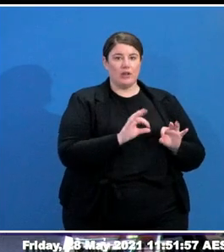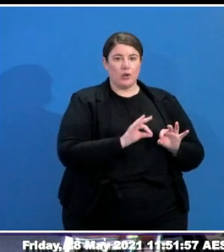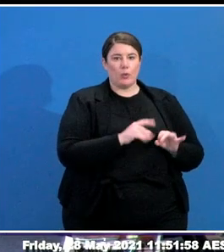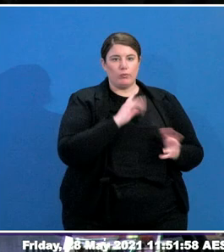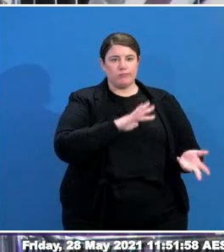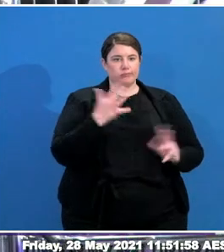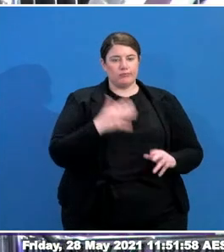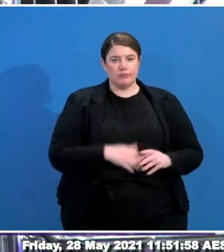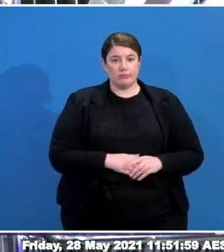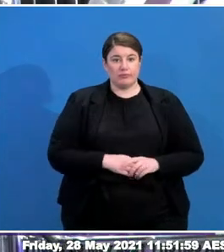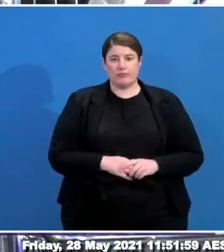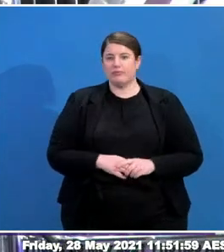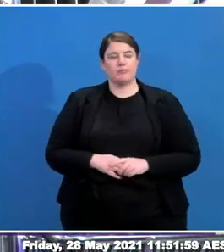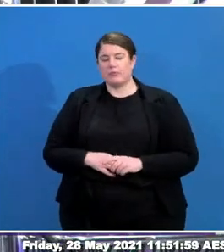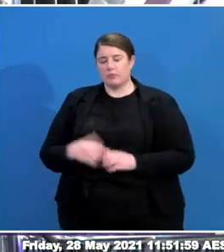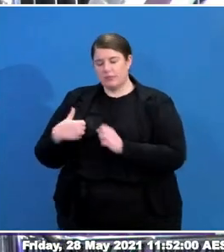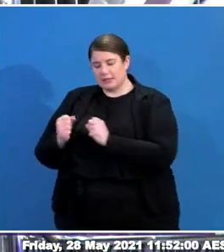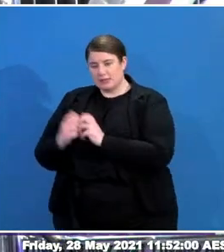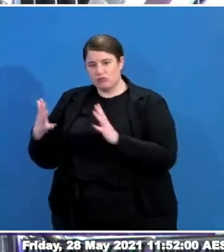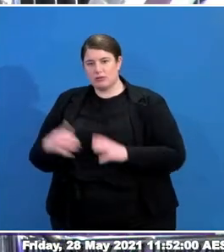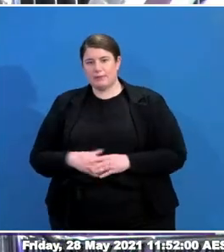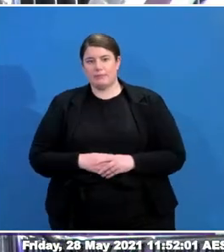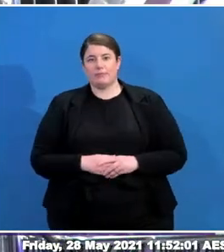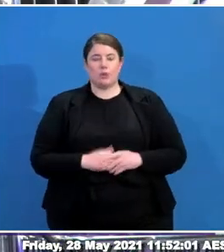Do you accept that with respect to the communication procedures,